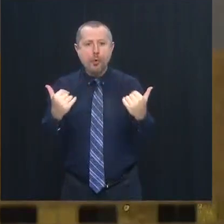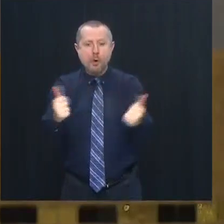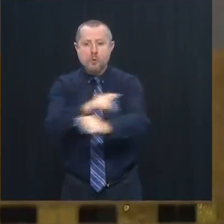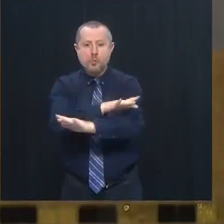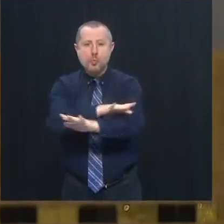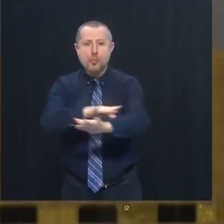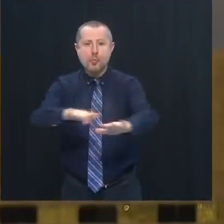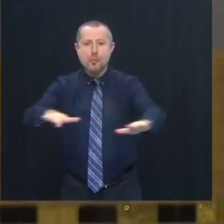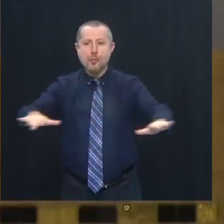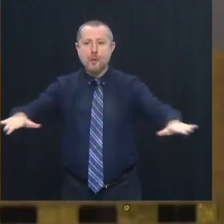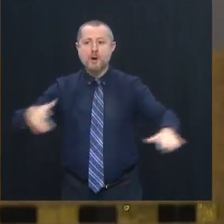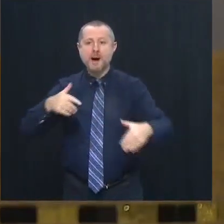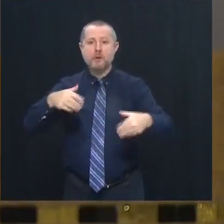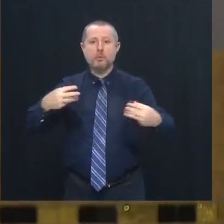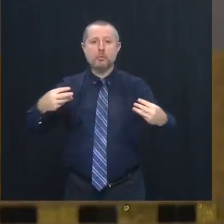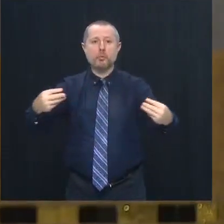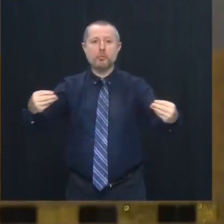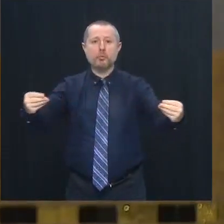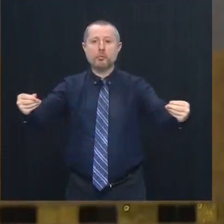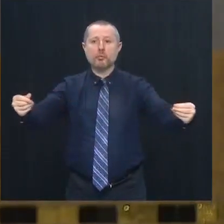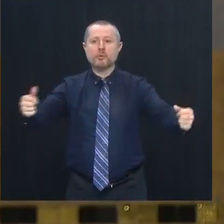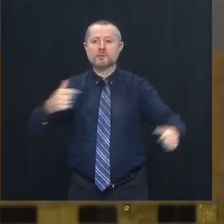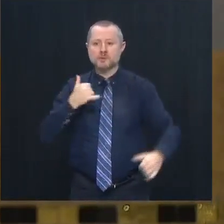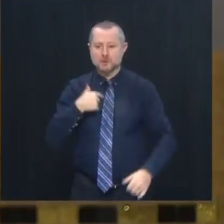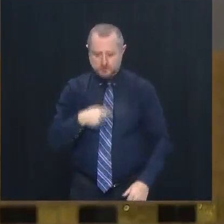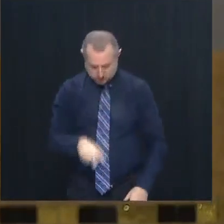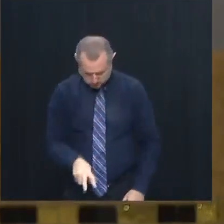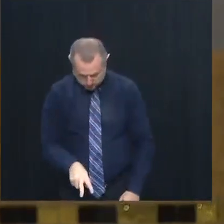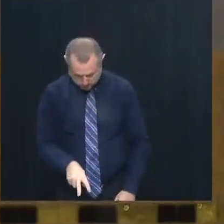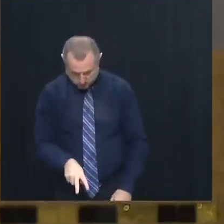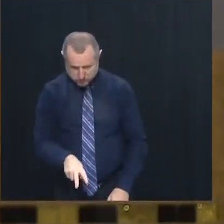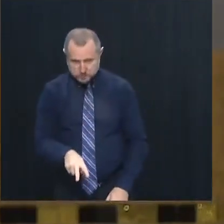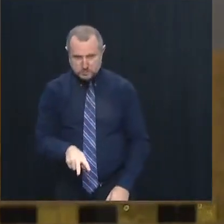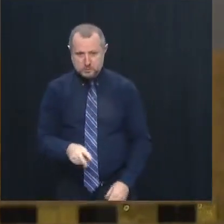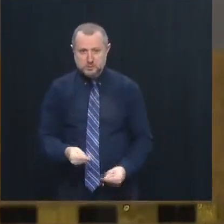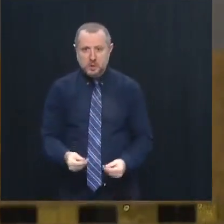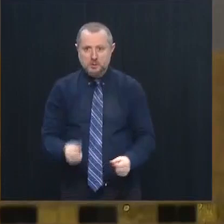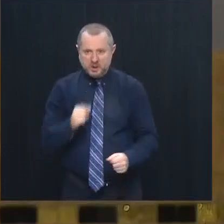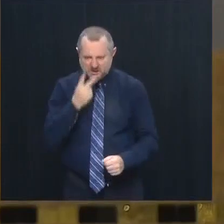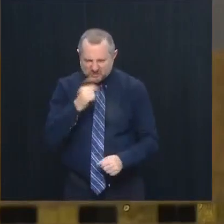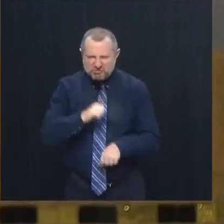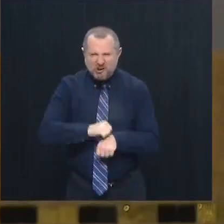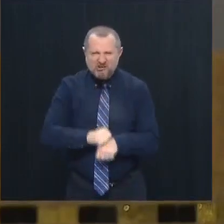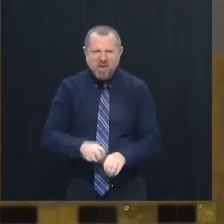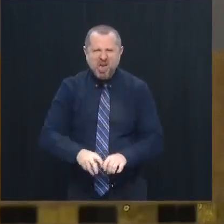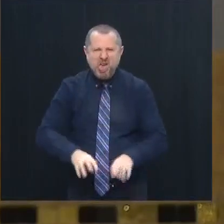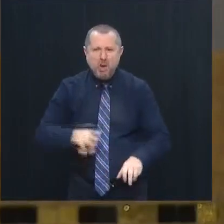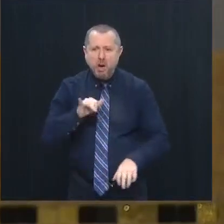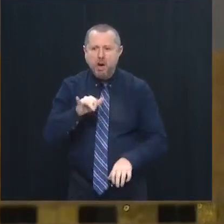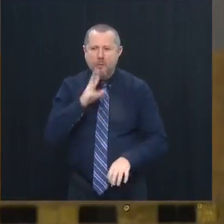BEAUTIFUL. AT LOW TIDE WHEN THE WATER GOES